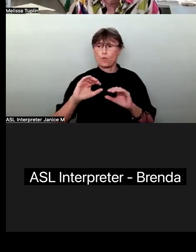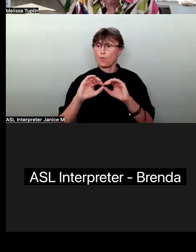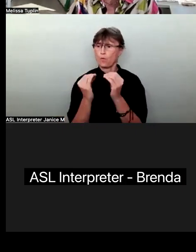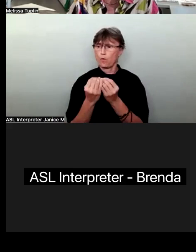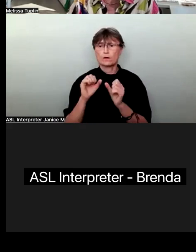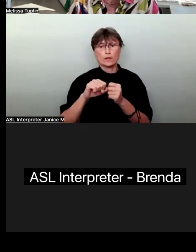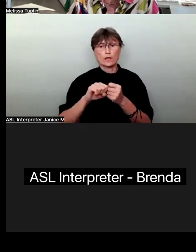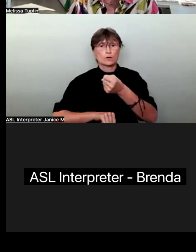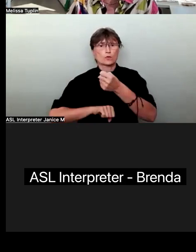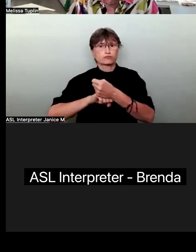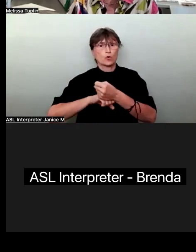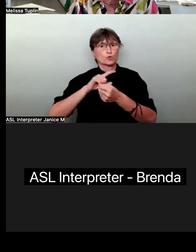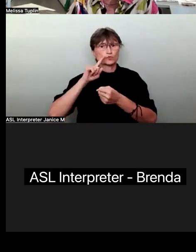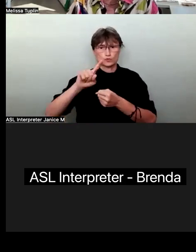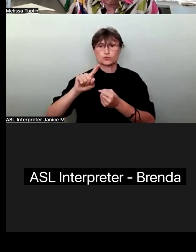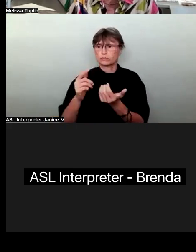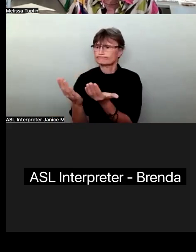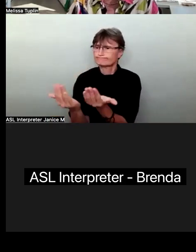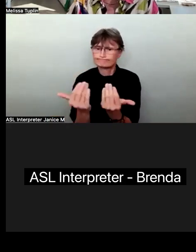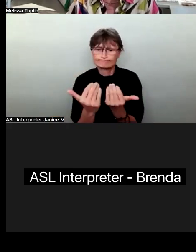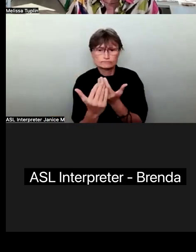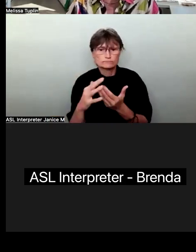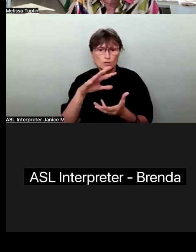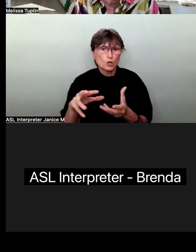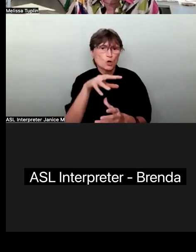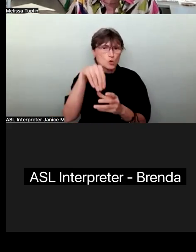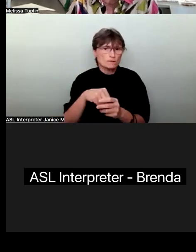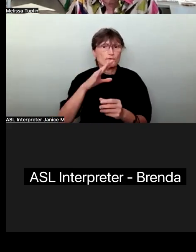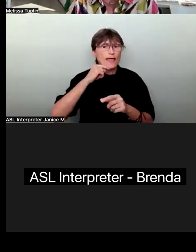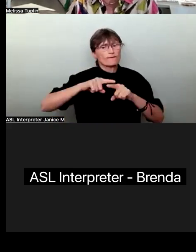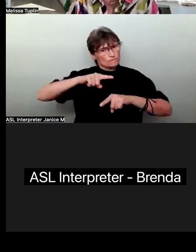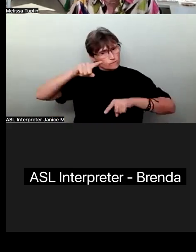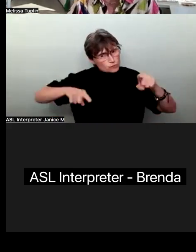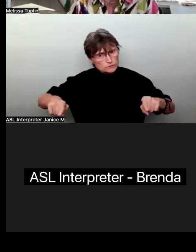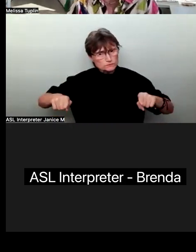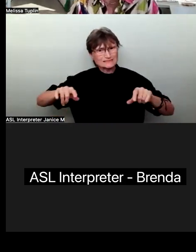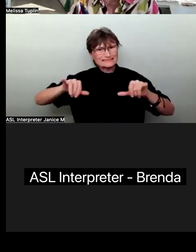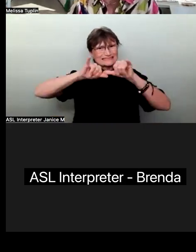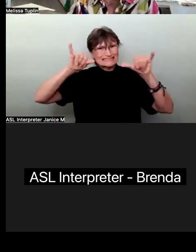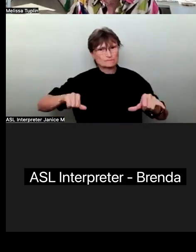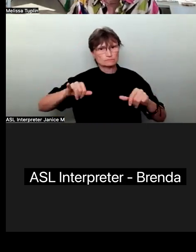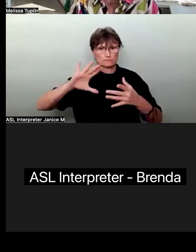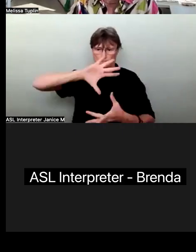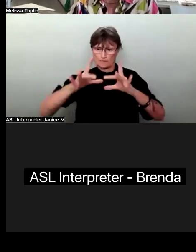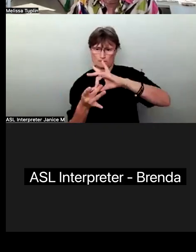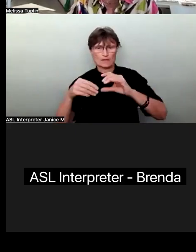and diverse arts ecosystem in Calgary. In our four strategic directions, this is how your